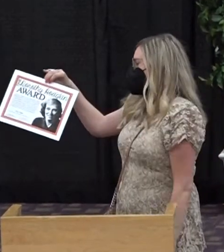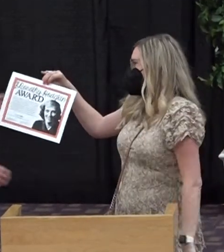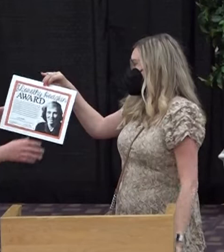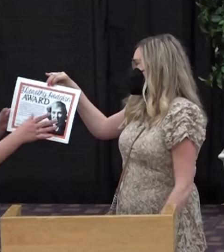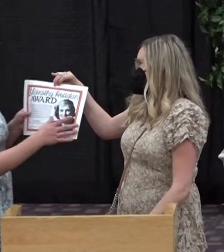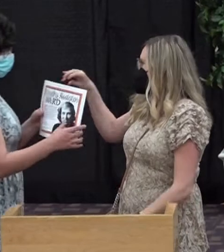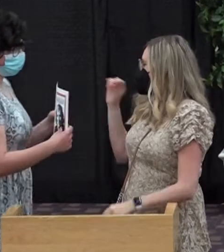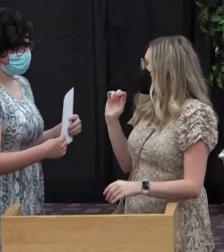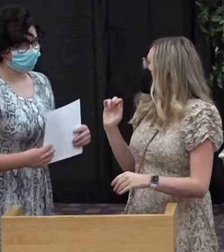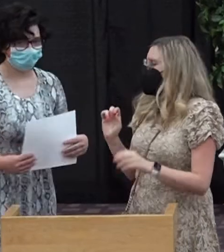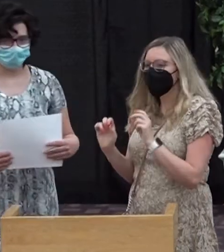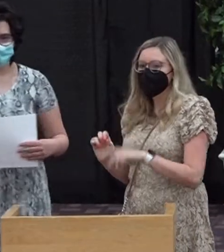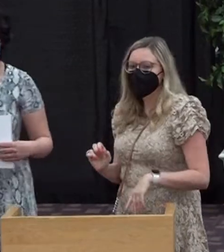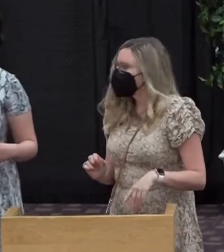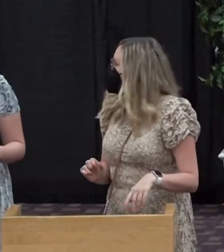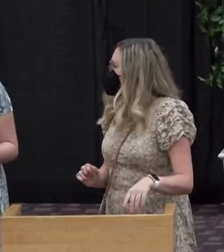So proud of you Lily! Thank you.